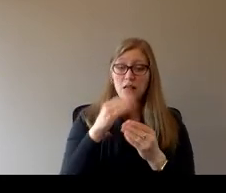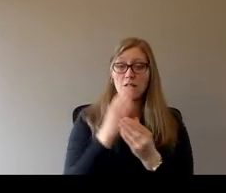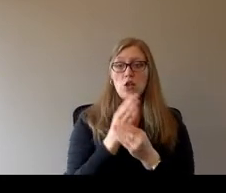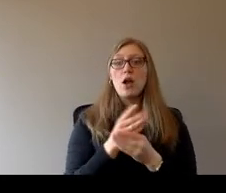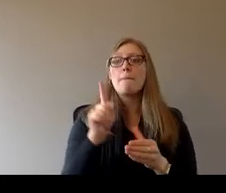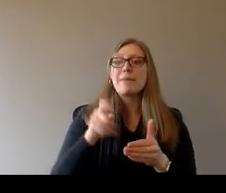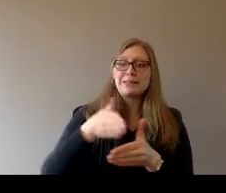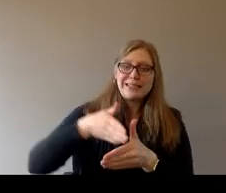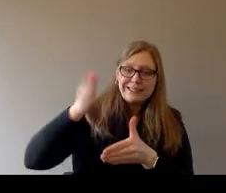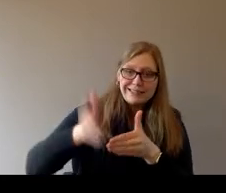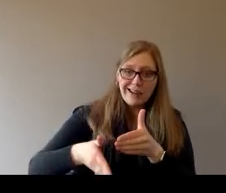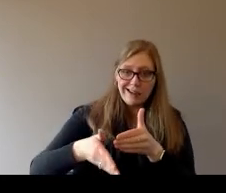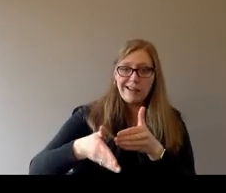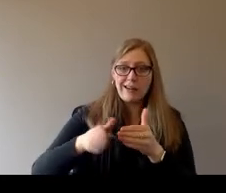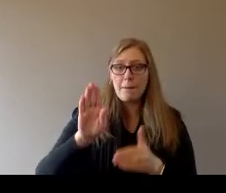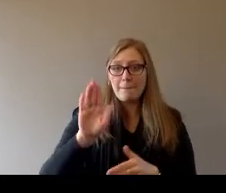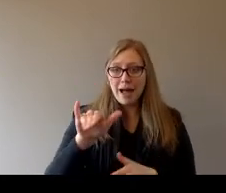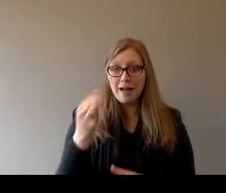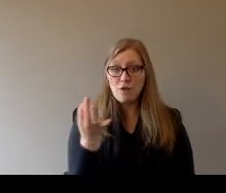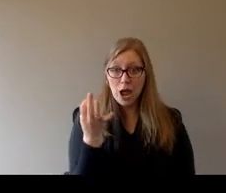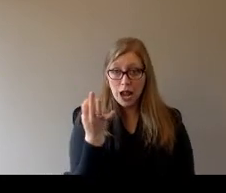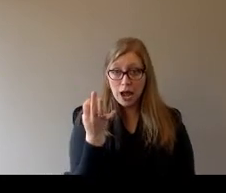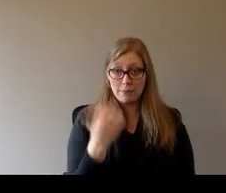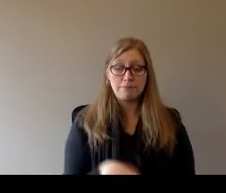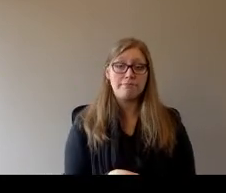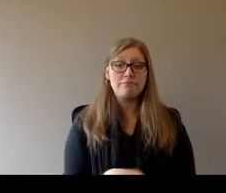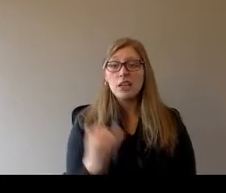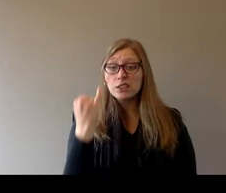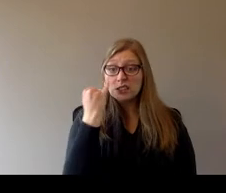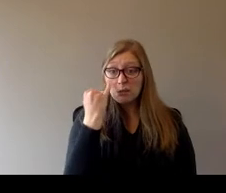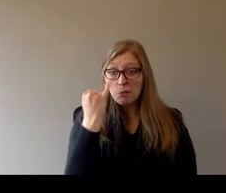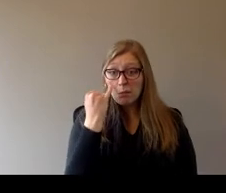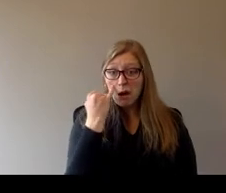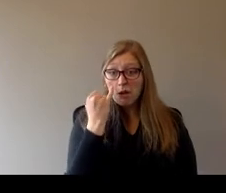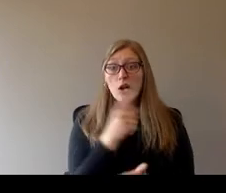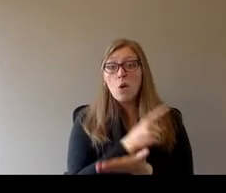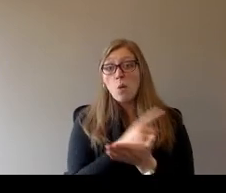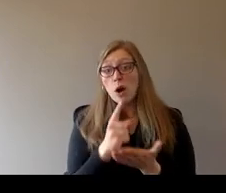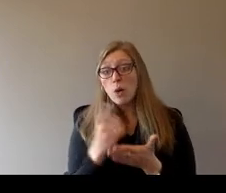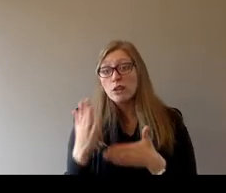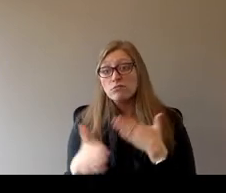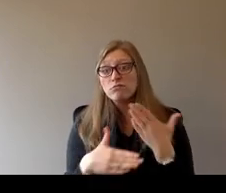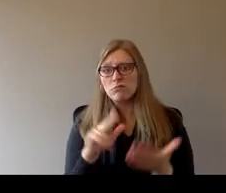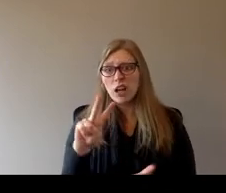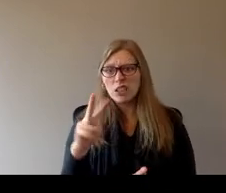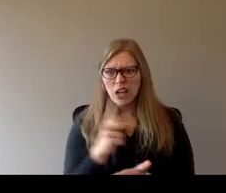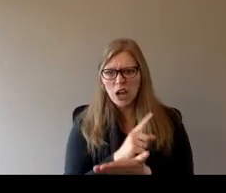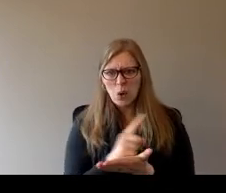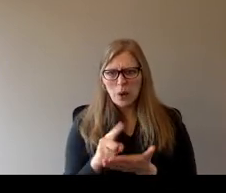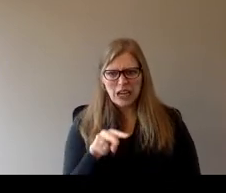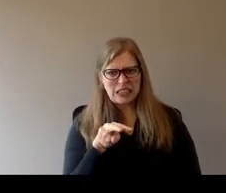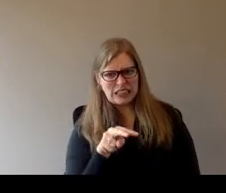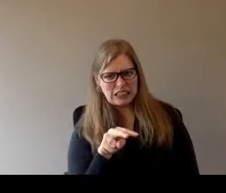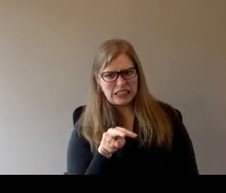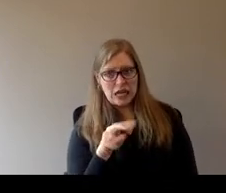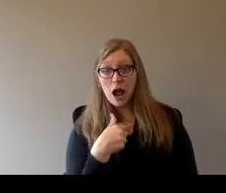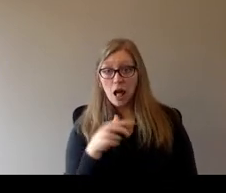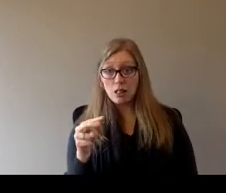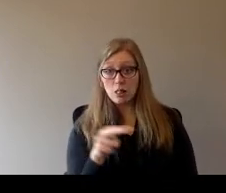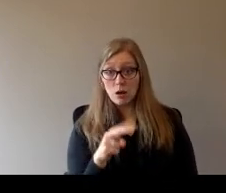Now, if I am noticing, come week 2, that you have not completed anything within that folder